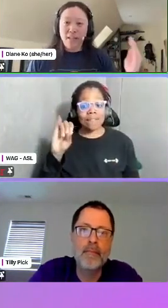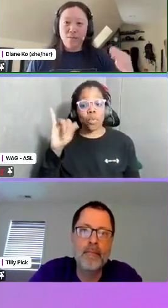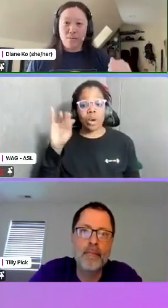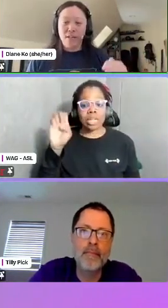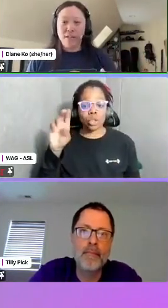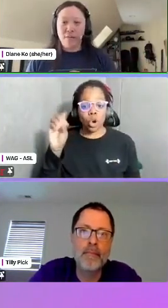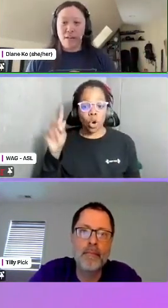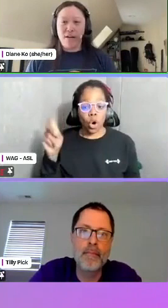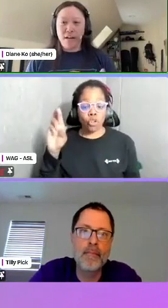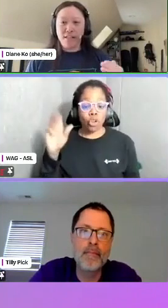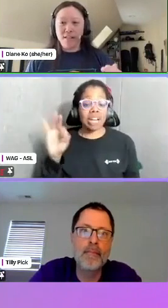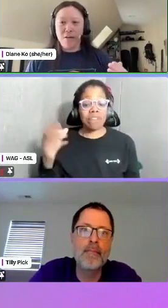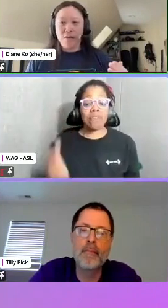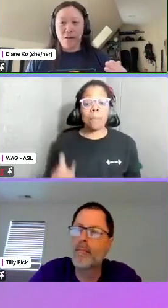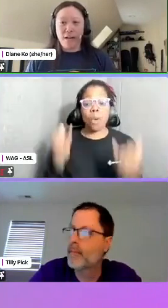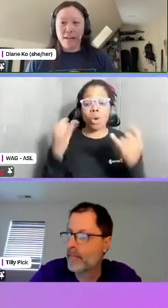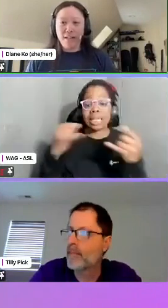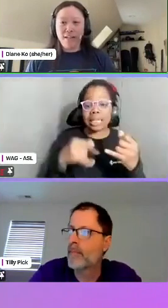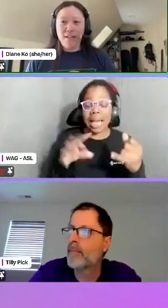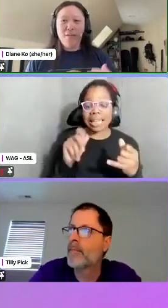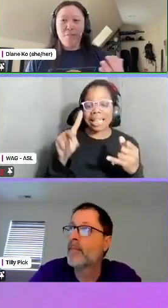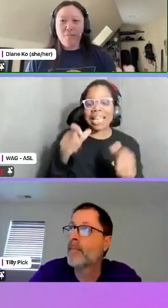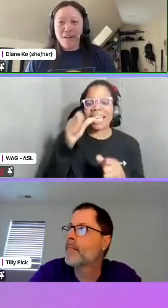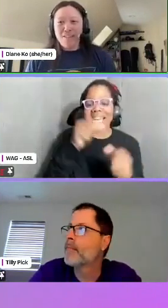that I've seen before, but I think at the end of the